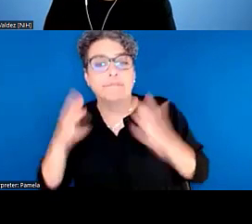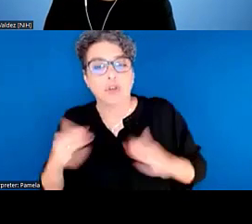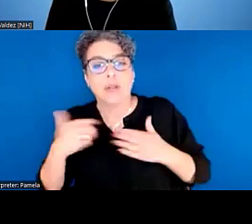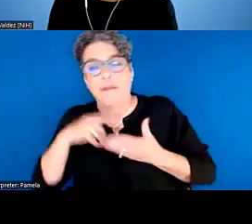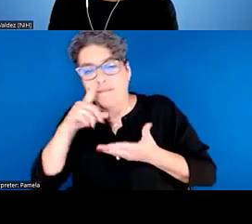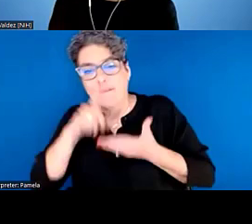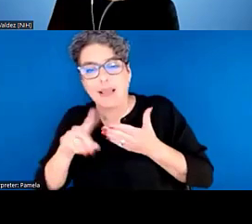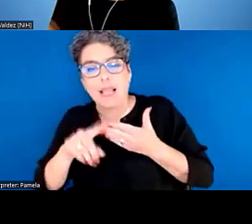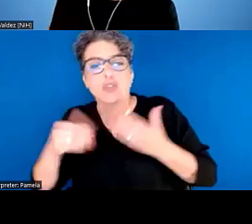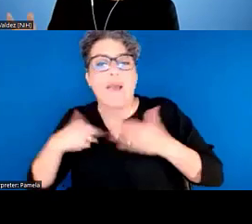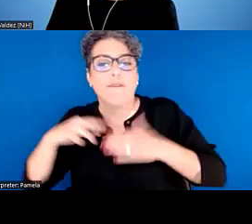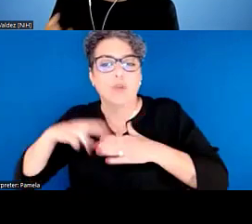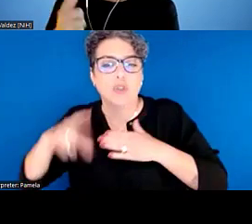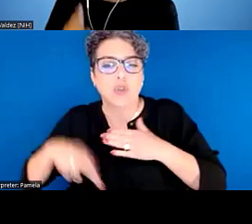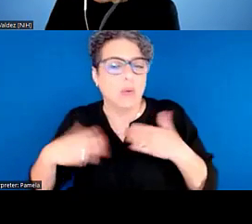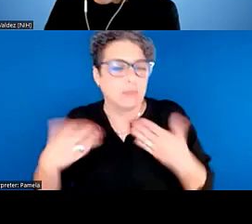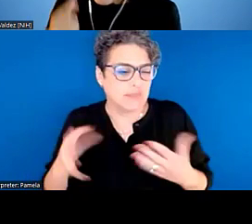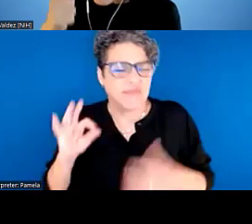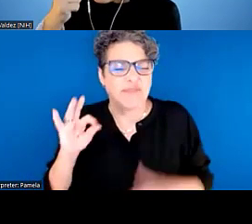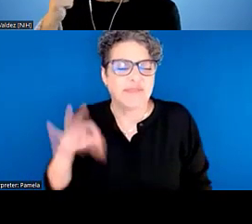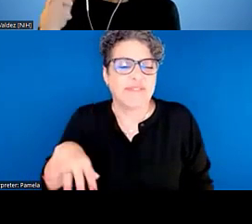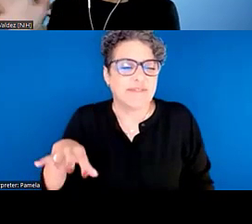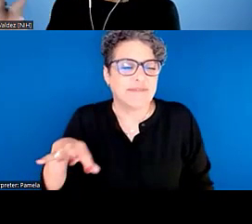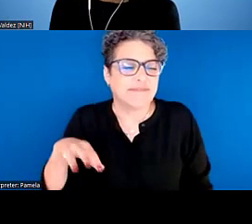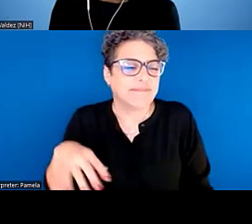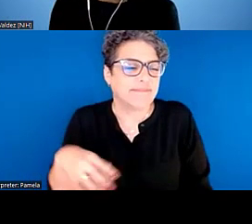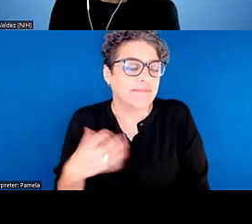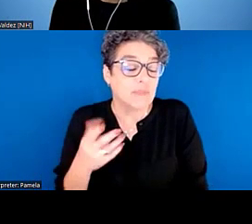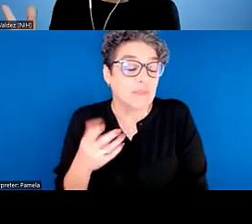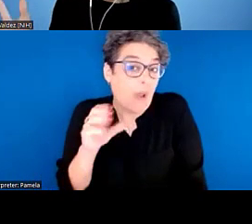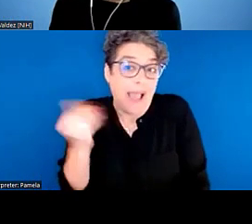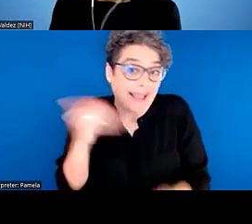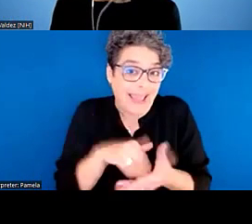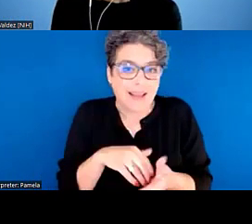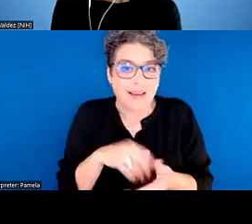Again, if they're under investigation, again, there's no findings yet,